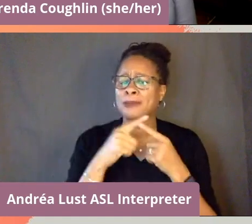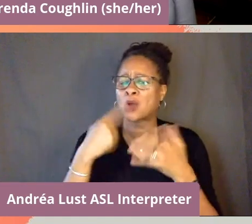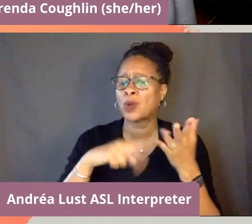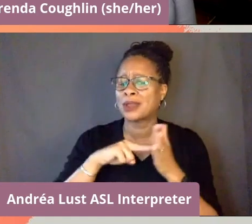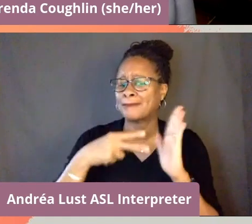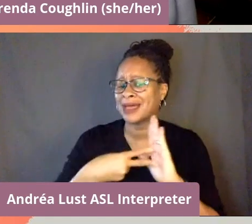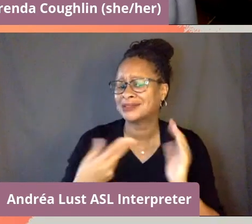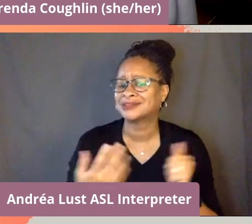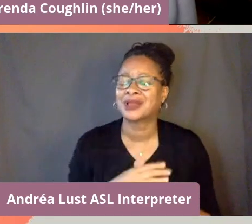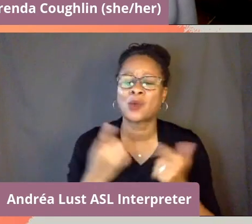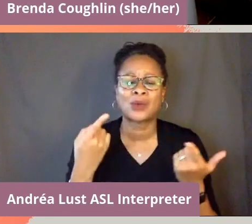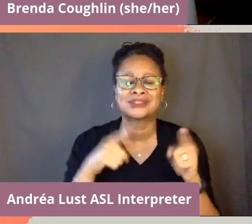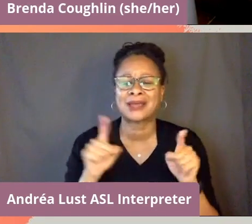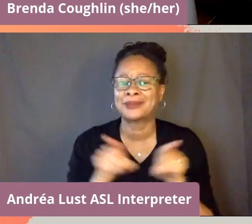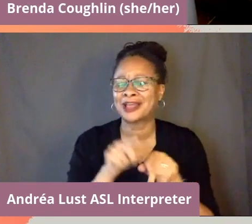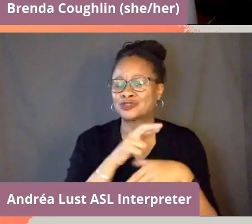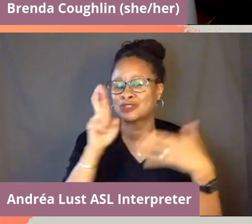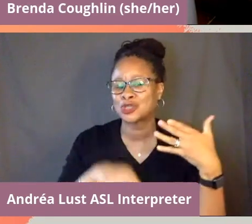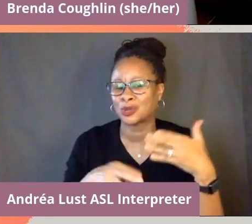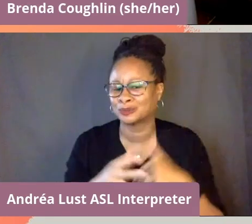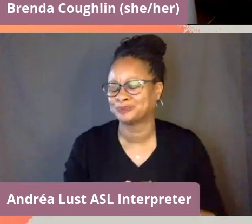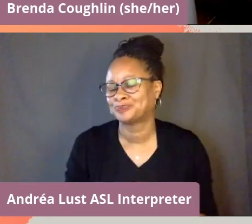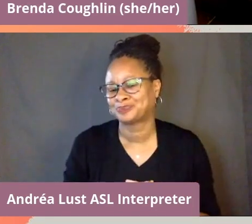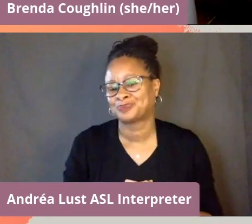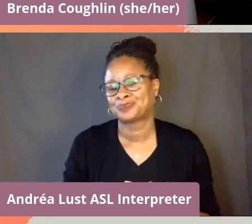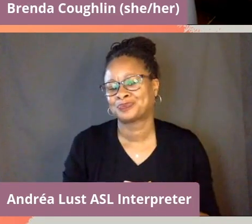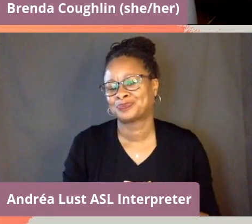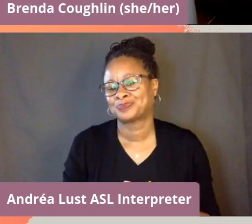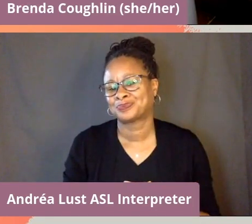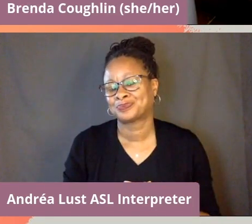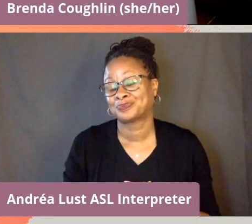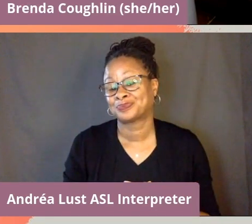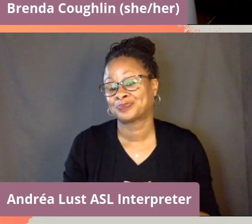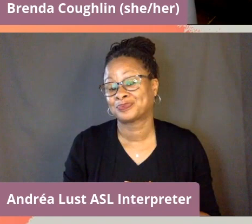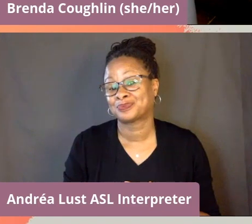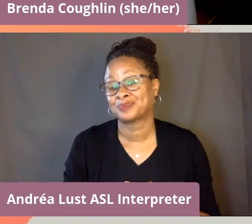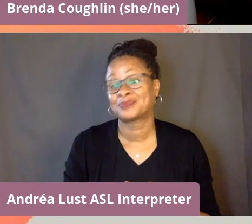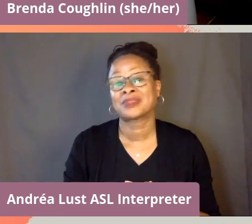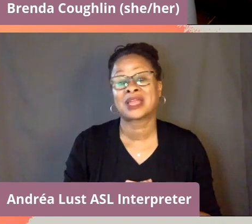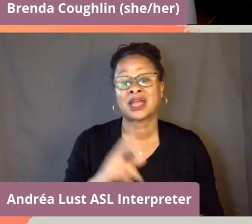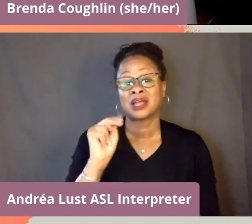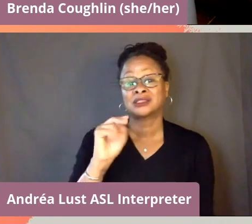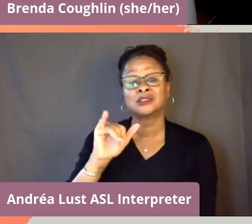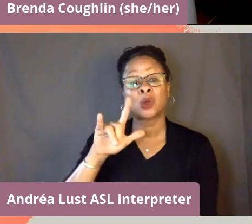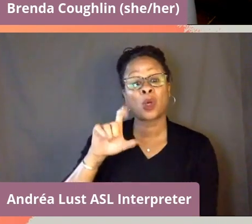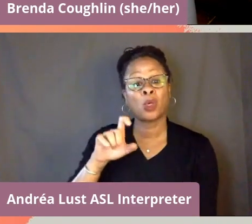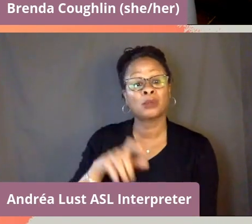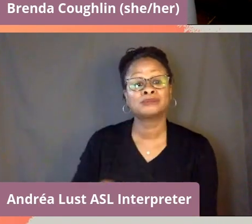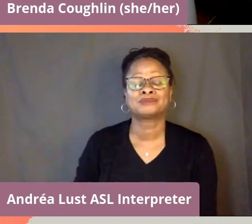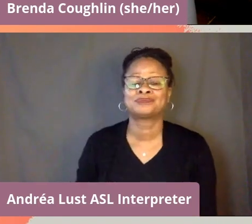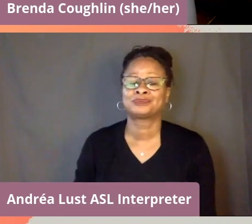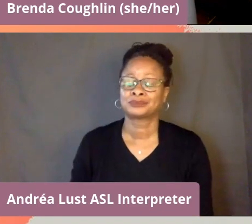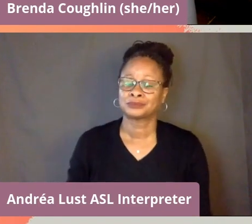and what's happened as a result. Well, you know, the artistic treatment